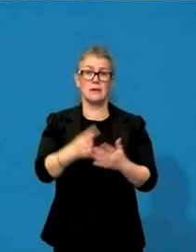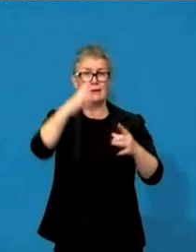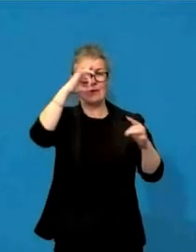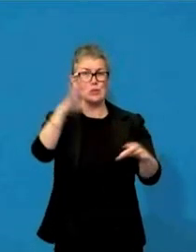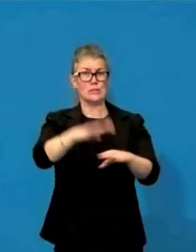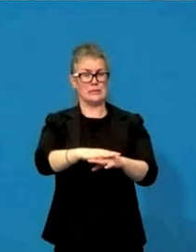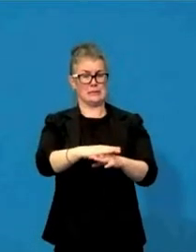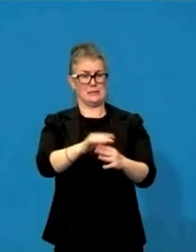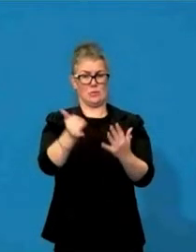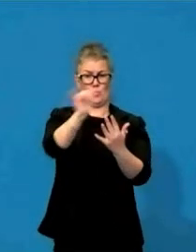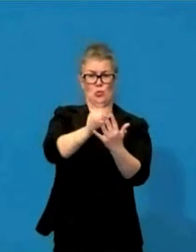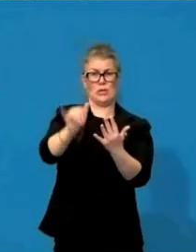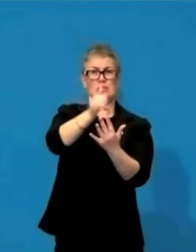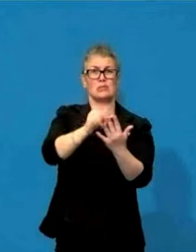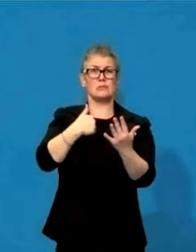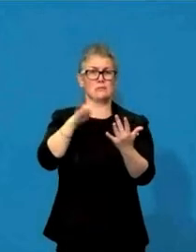Who do they contact, who is responsible for what.